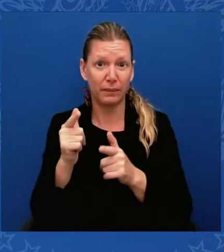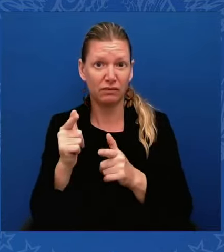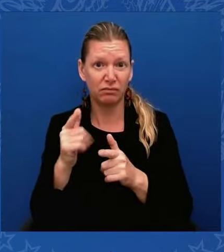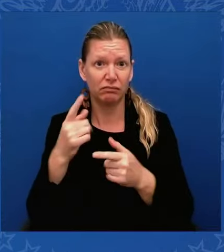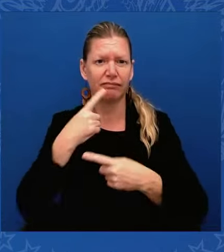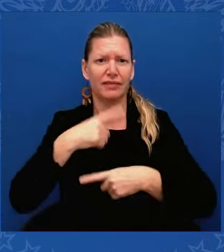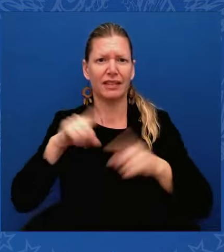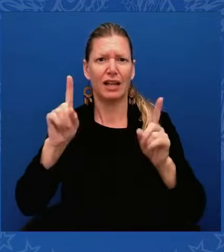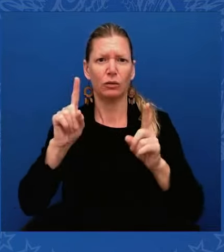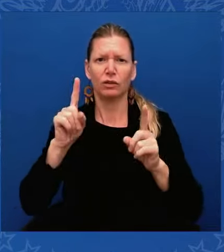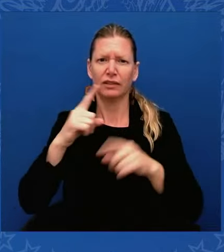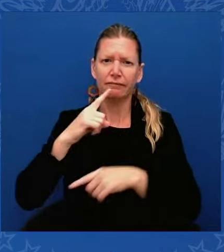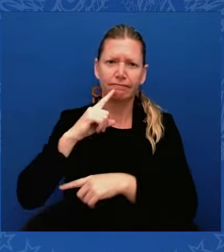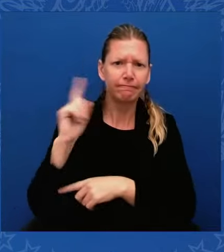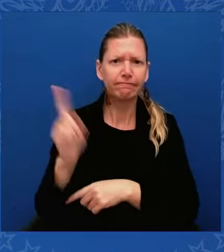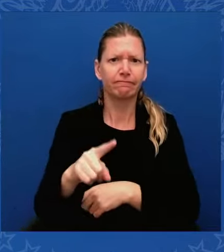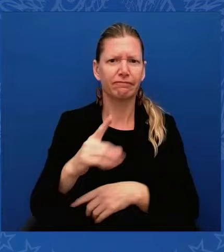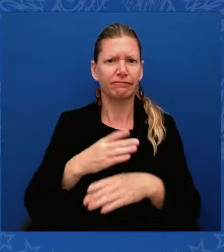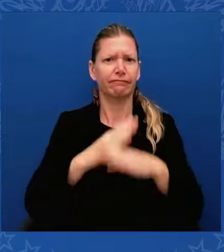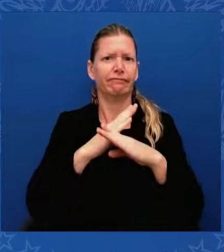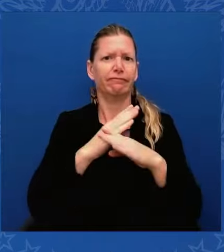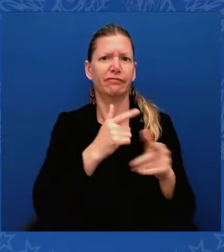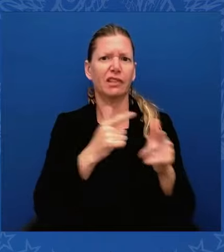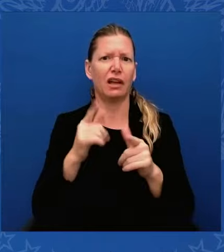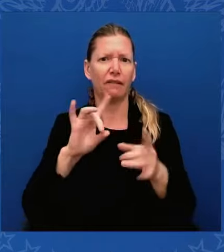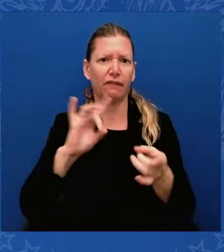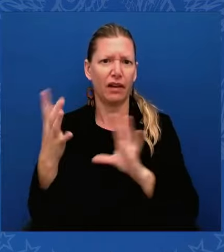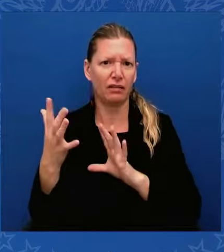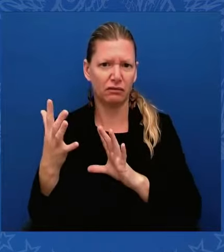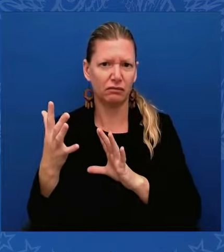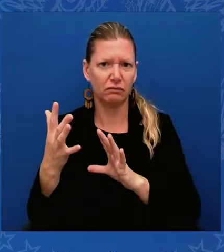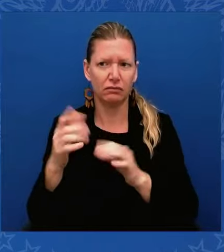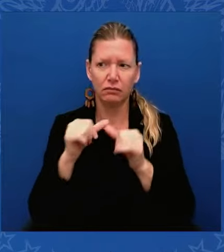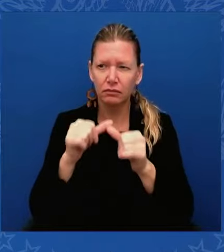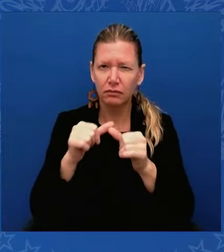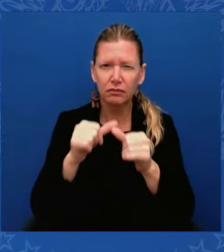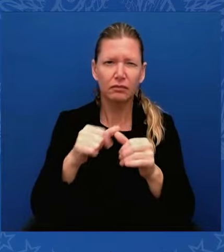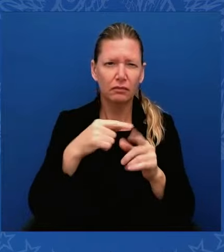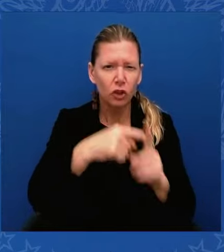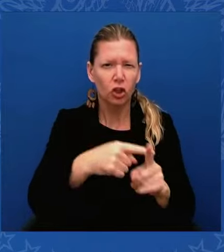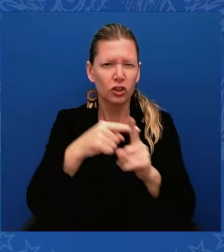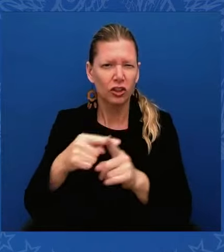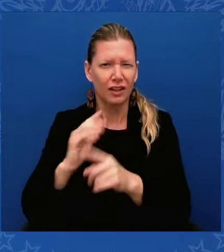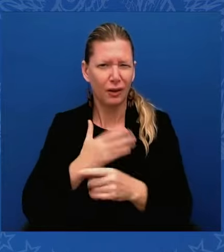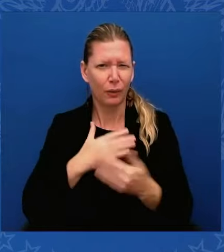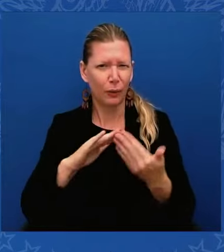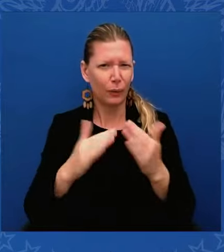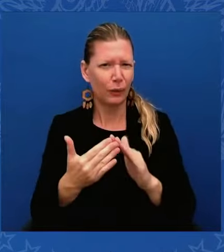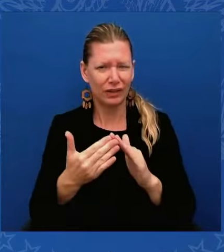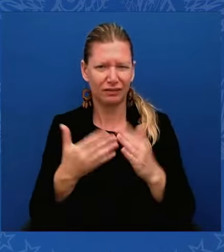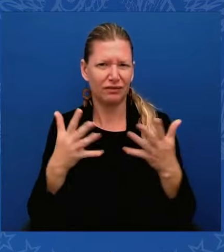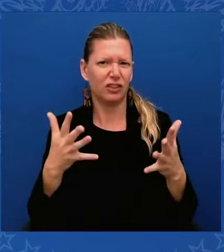And I will never forget the profound respect he showed to our community.